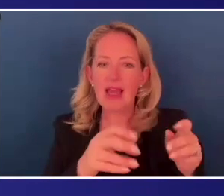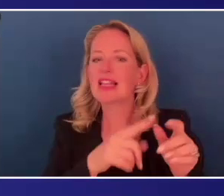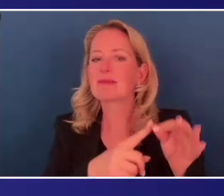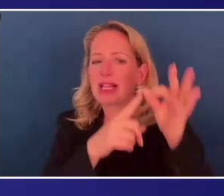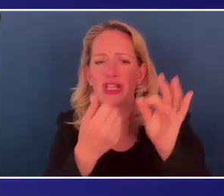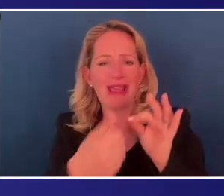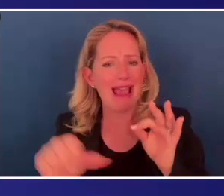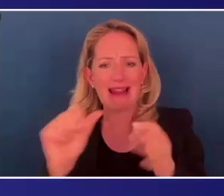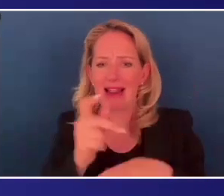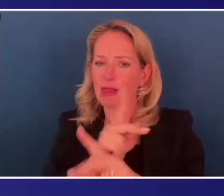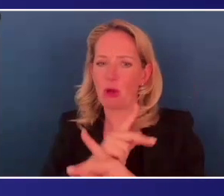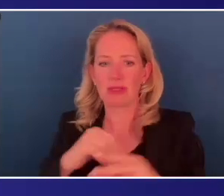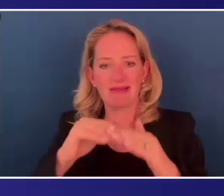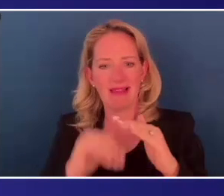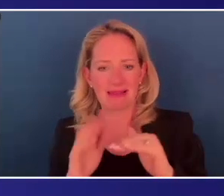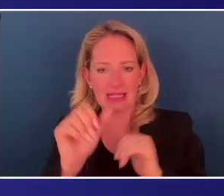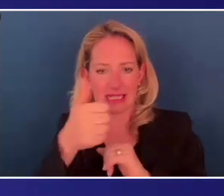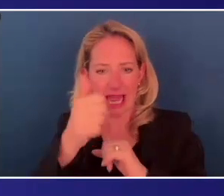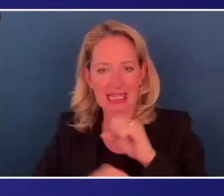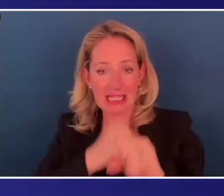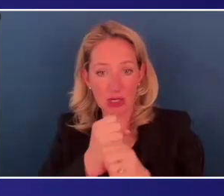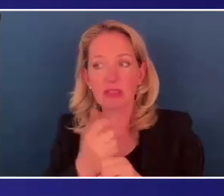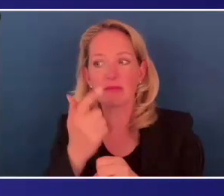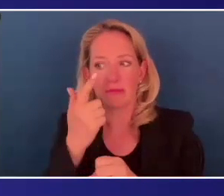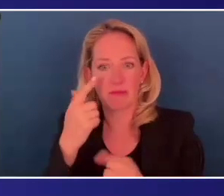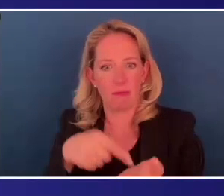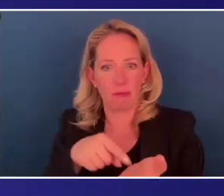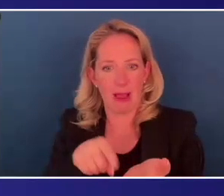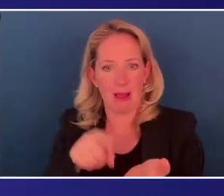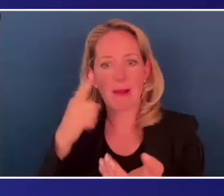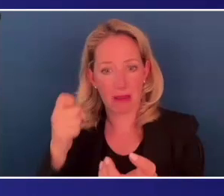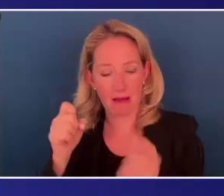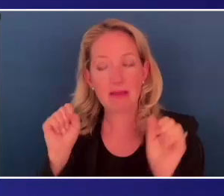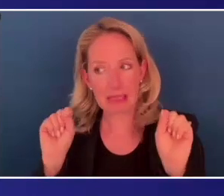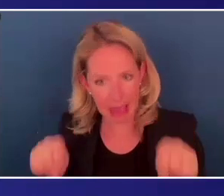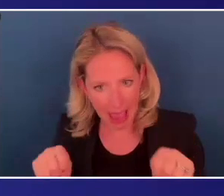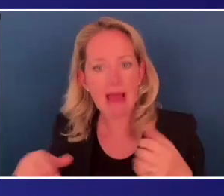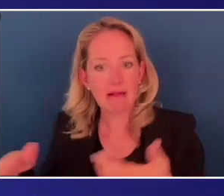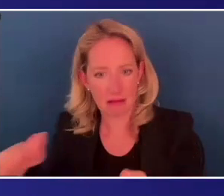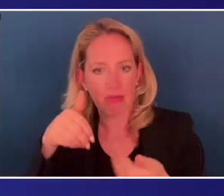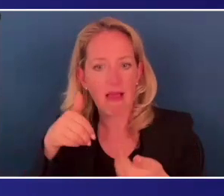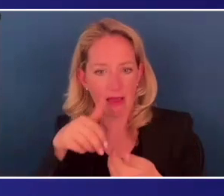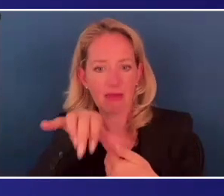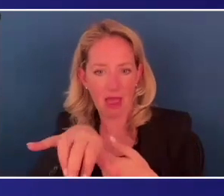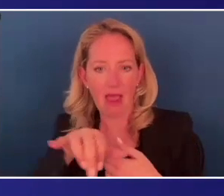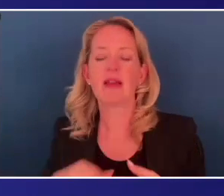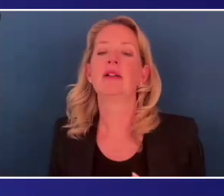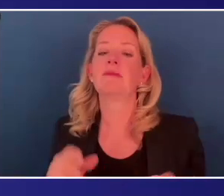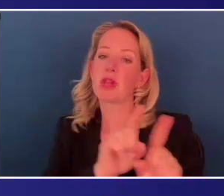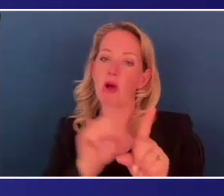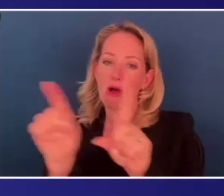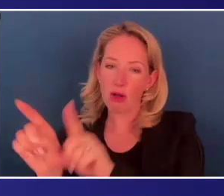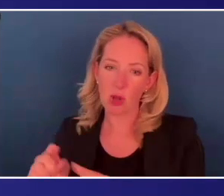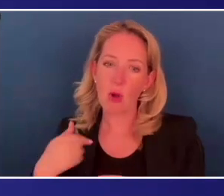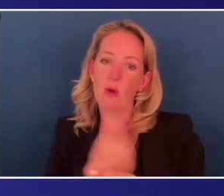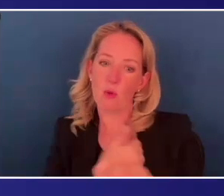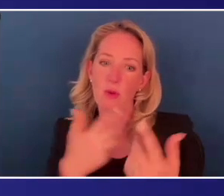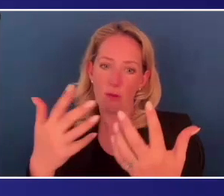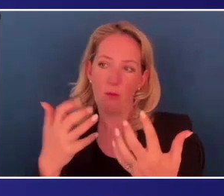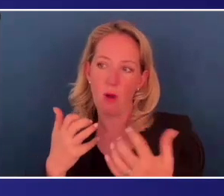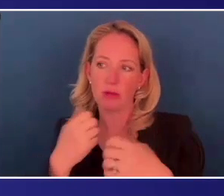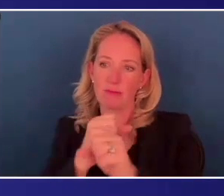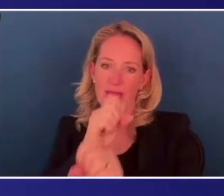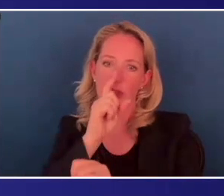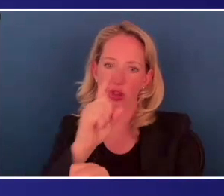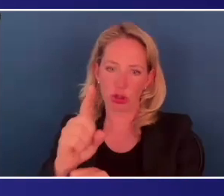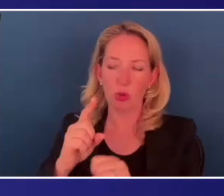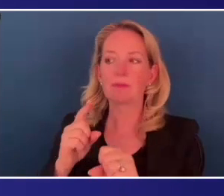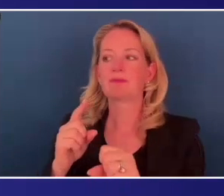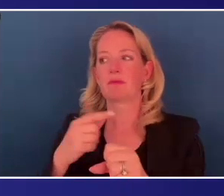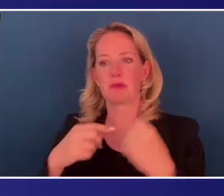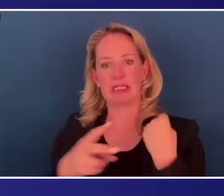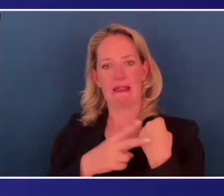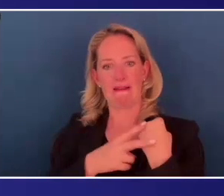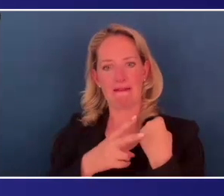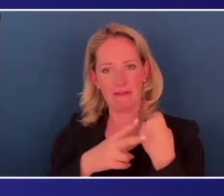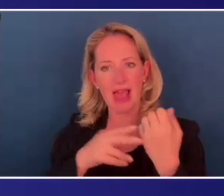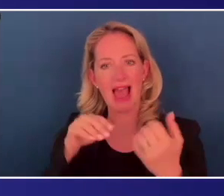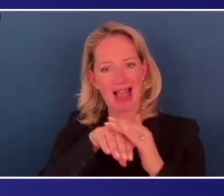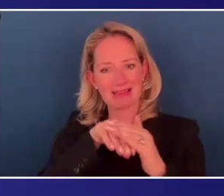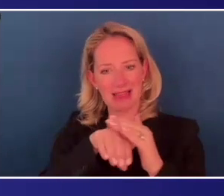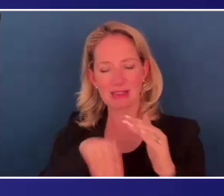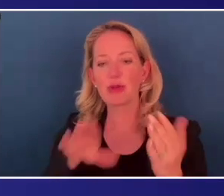As they remain highly collectable. Also, while the prohibition on transcript withholding aims to safeguard student access to academic records, it can also create unintended financial for institutions and hinder effective debt recovery efforts.